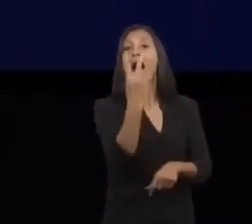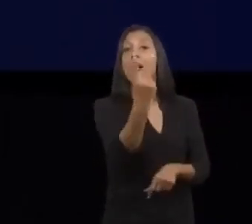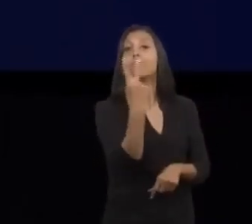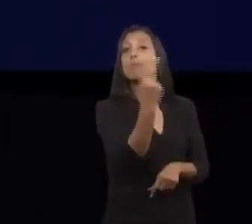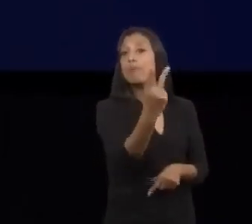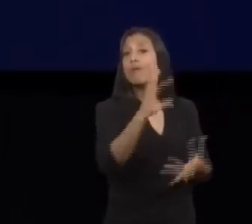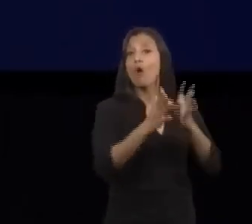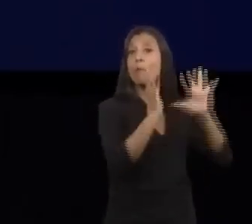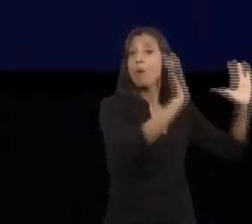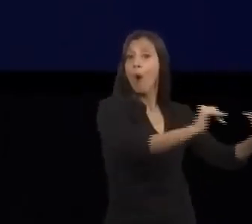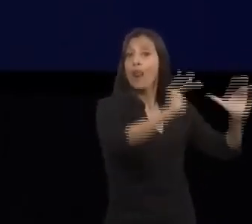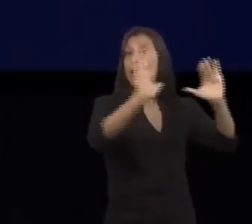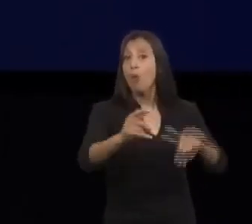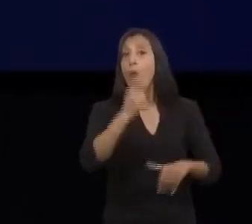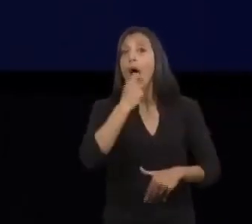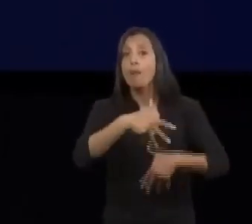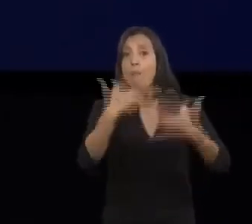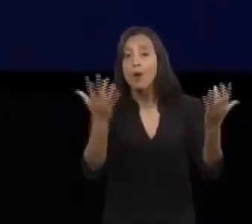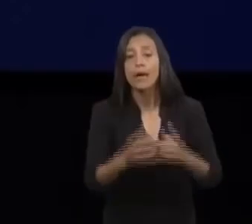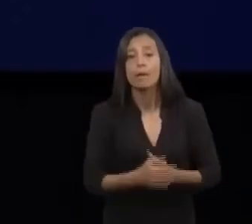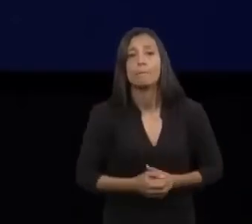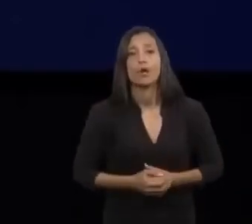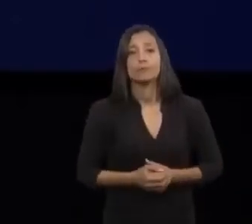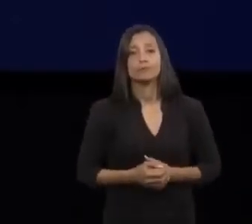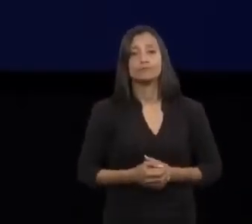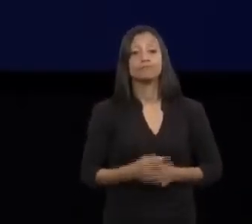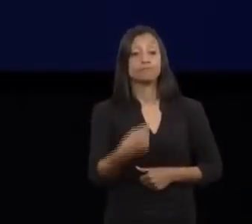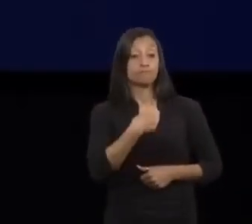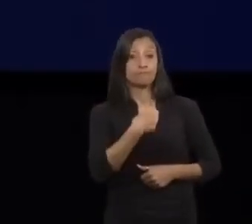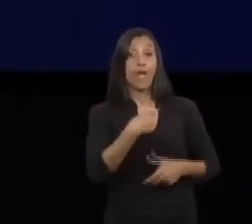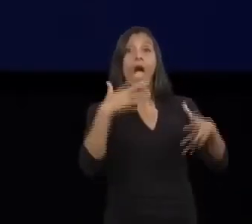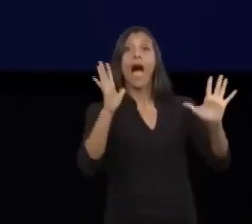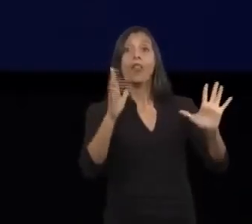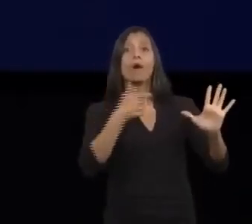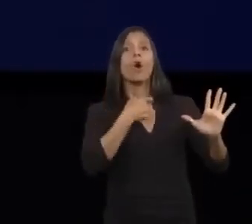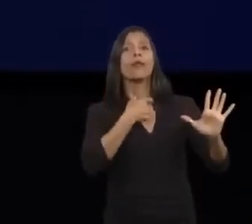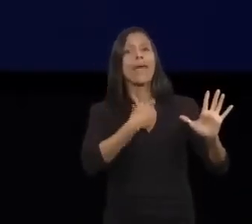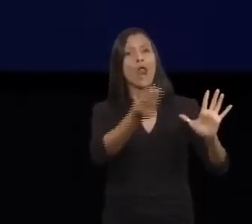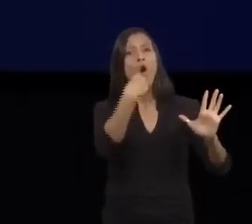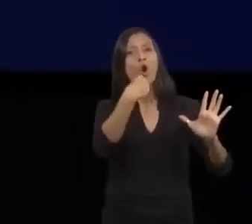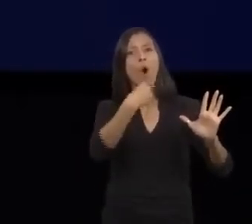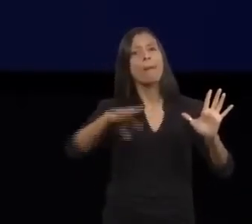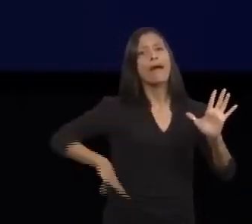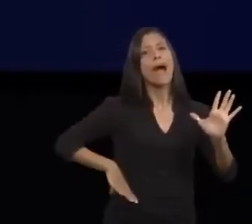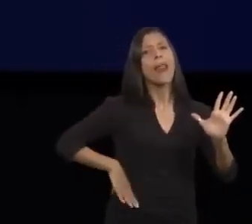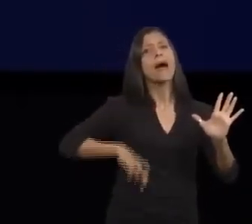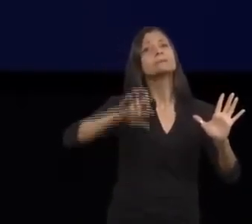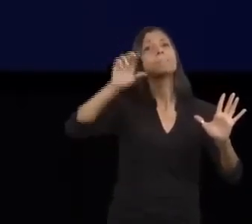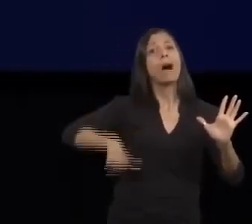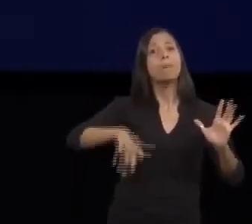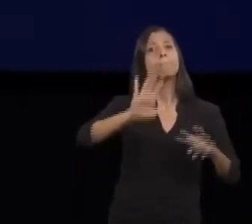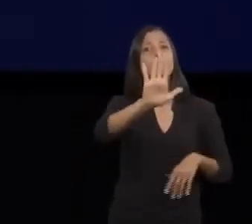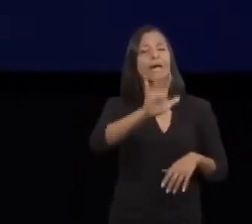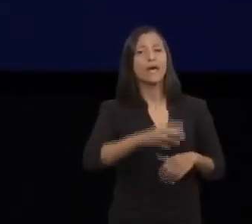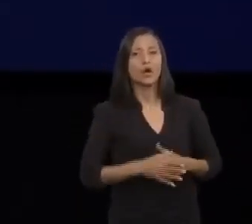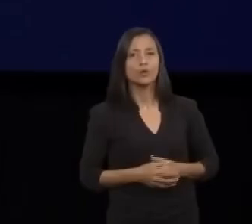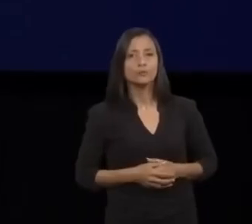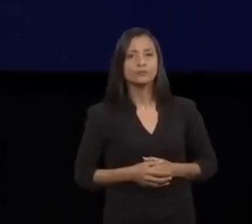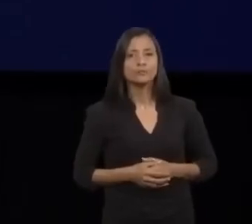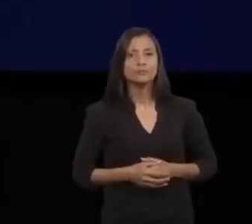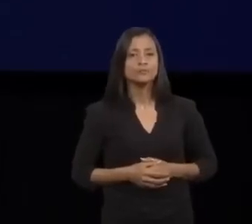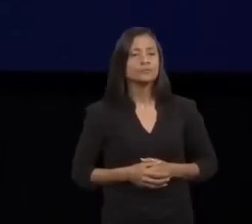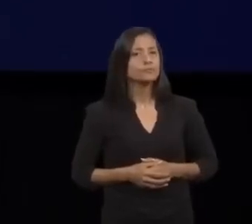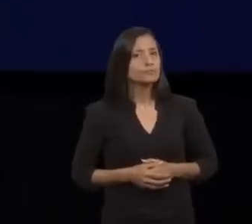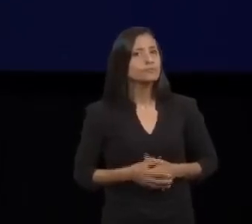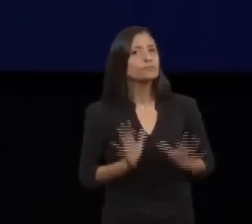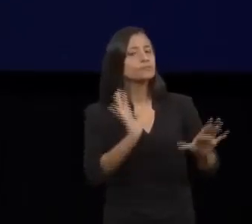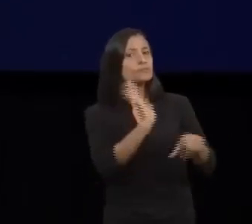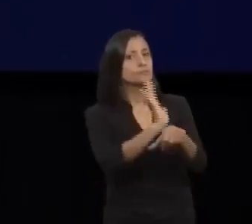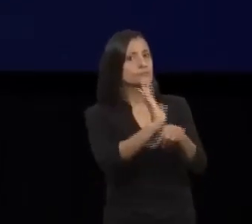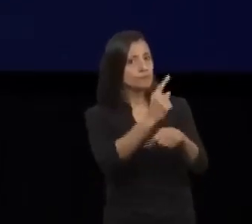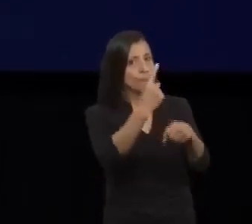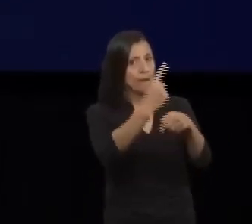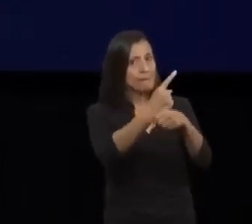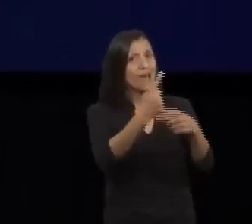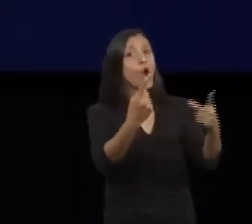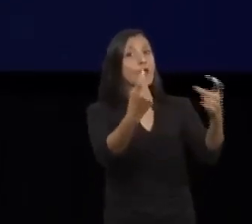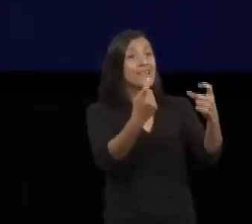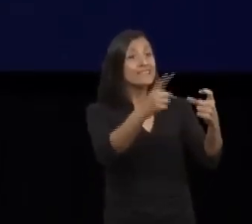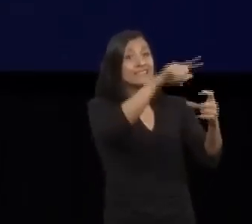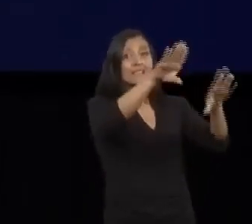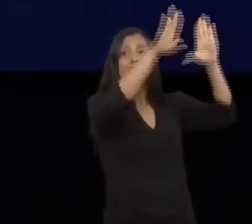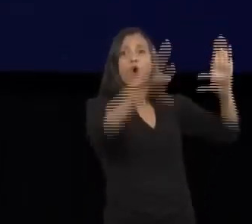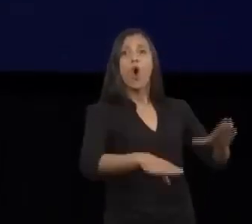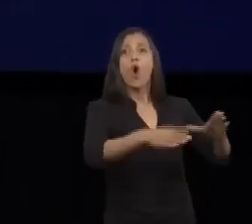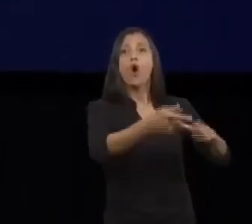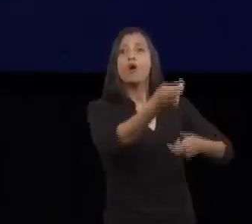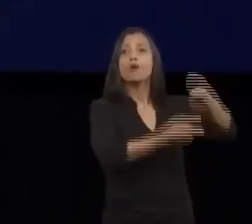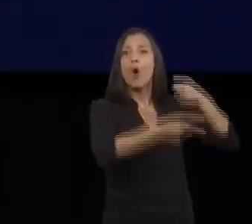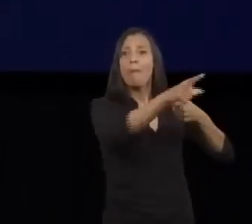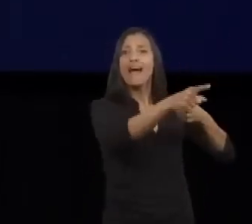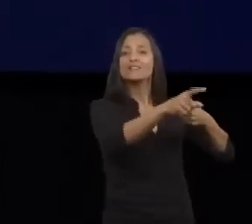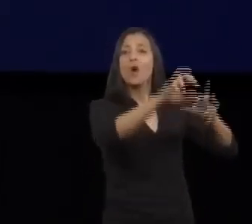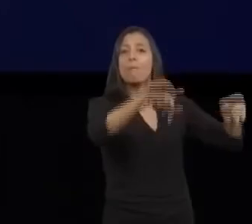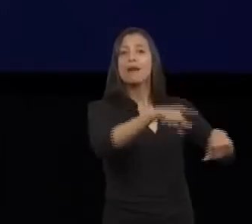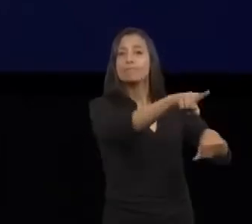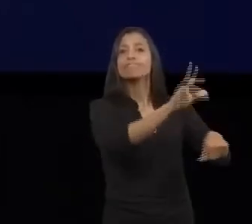That is to say, I can want to eat bread and I need a waiter to want a economy conference.